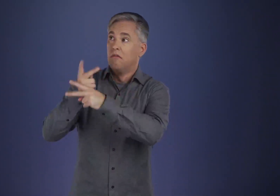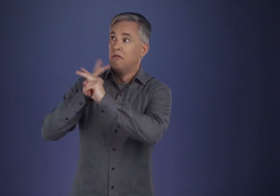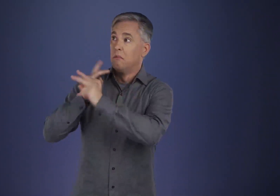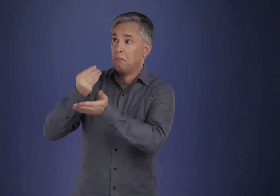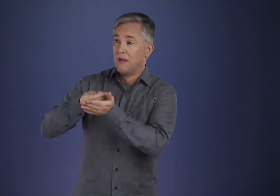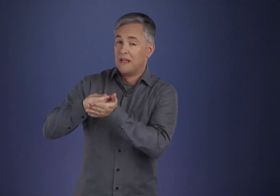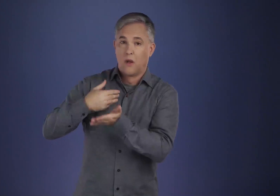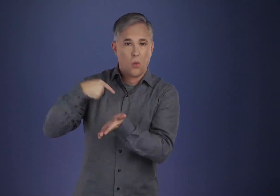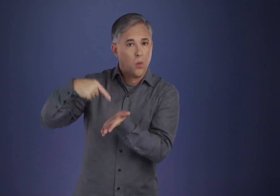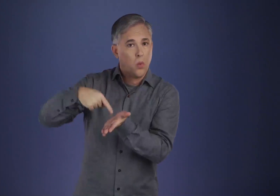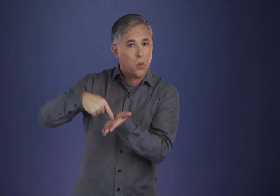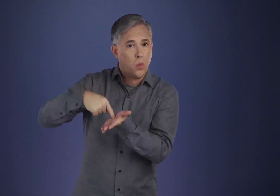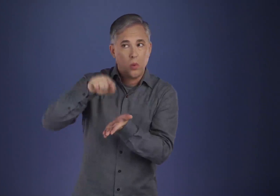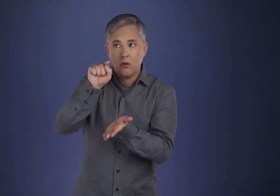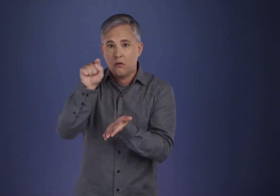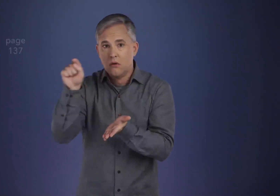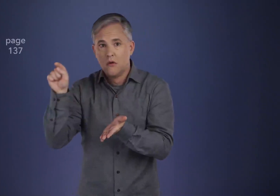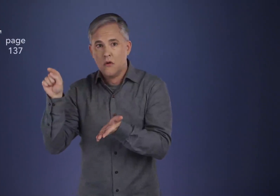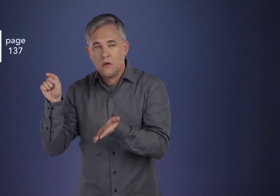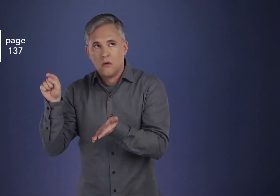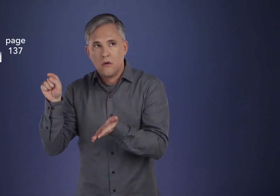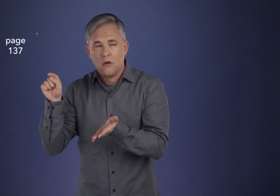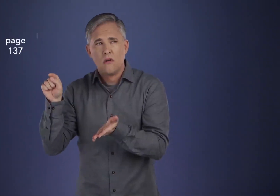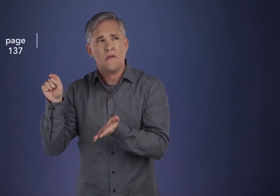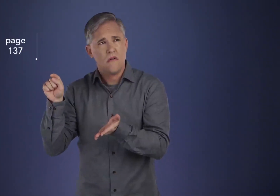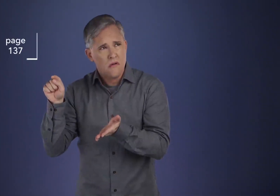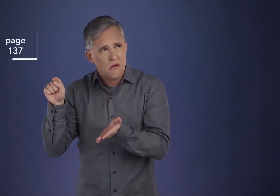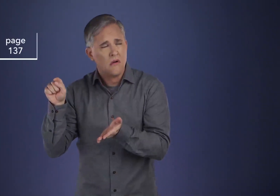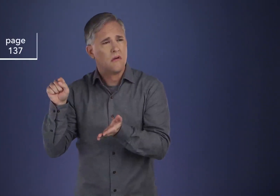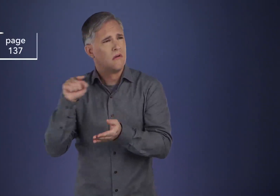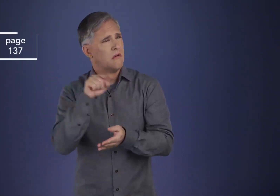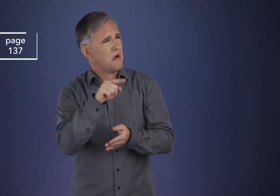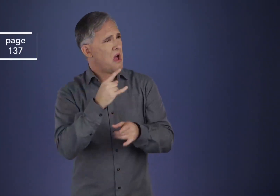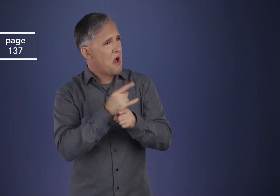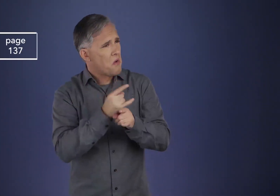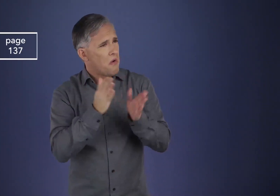I thought of a few of my alcoholic friends, who were making as much money as ever.